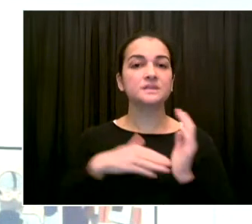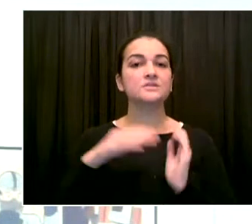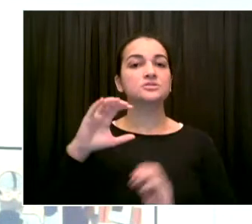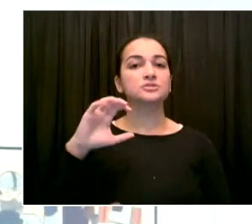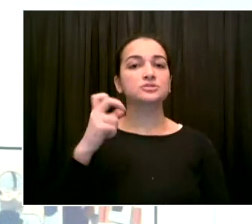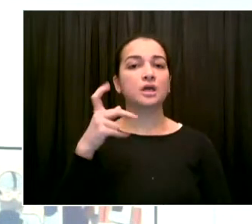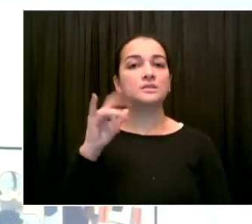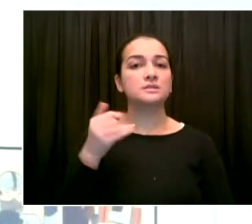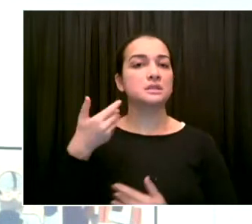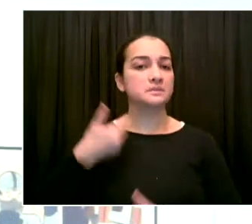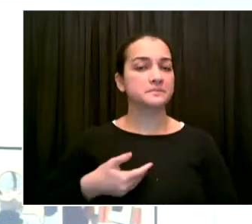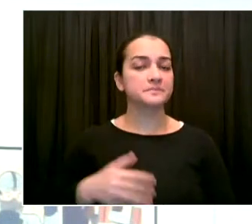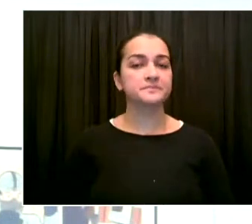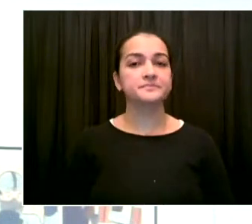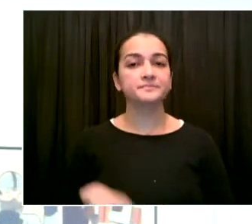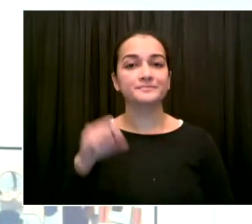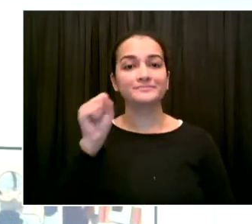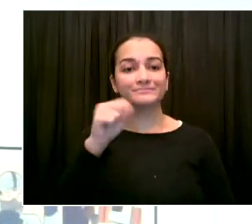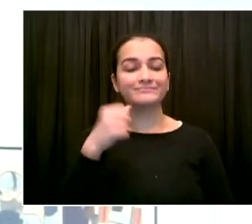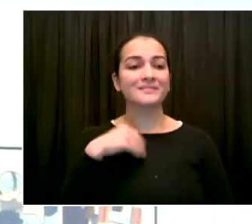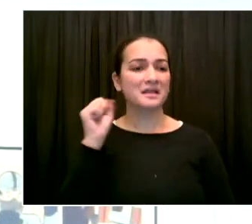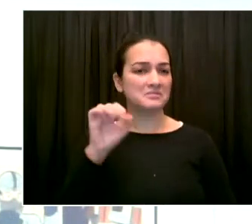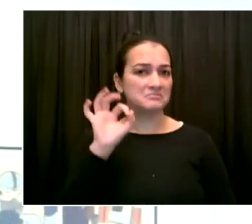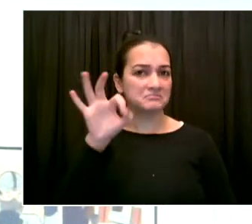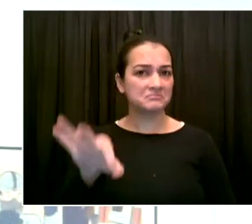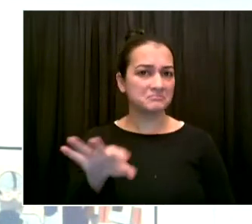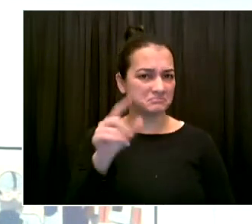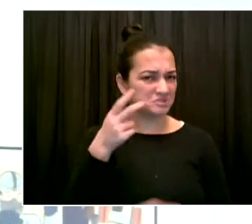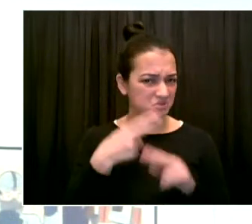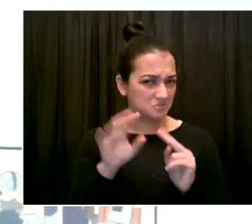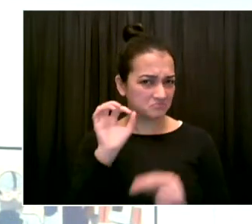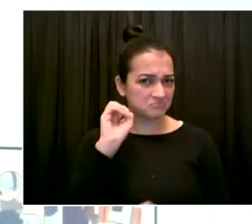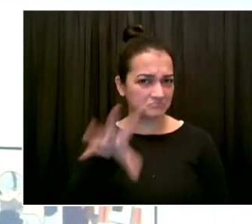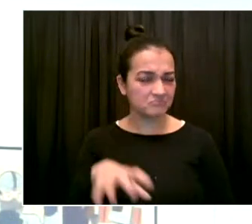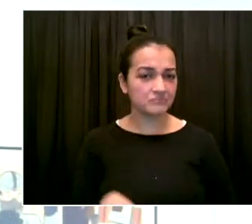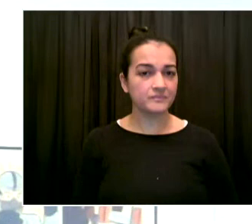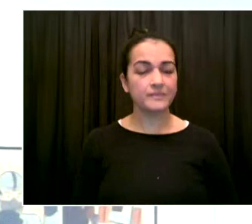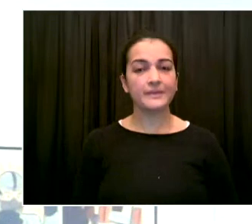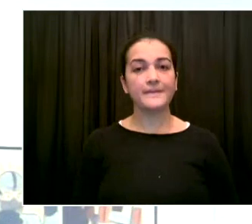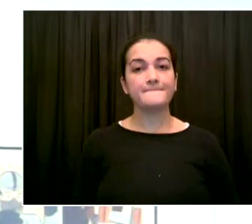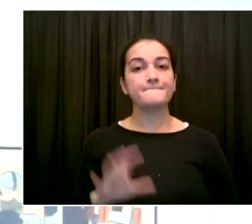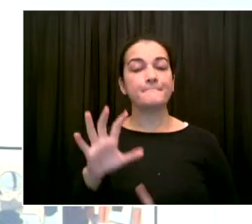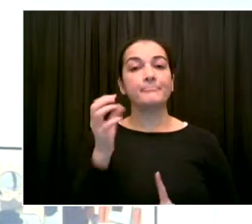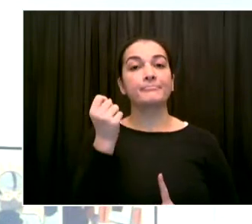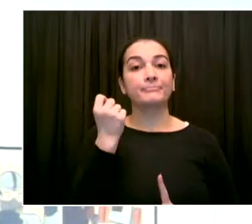OVERALL NUMBERS ARE FROM YOUR OWN AGENCY EXPERIENCE? I WILL JUST ADD BRIEFLY TO